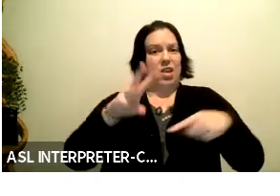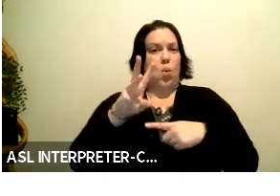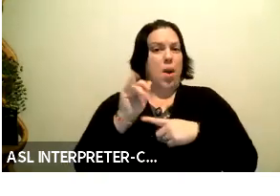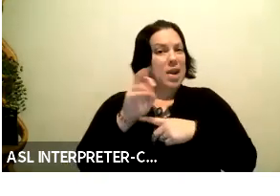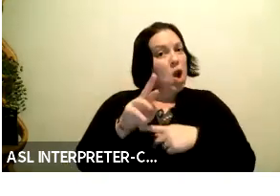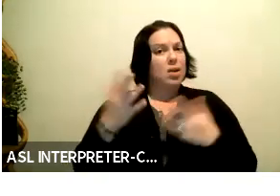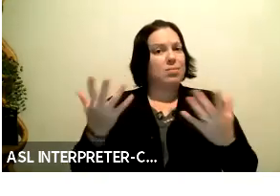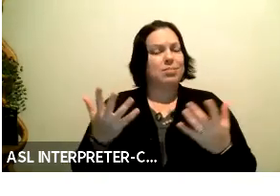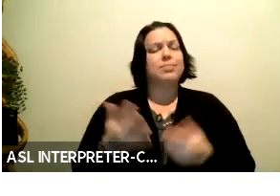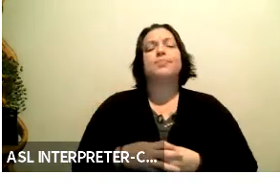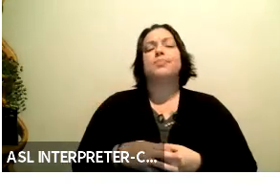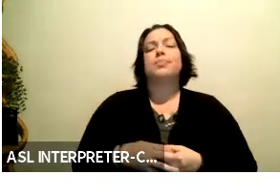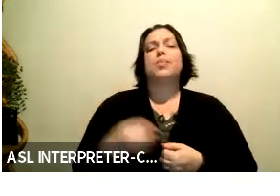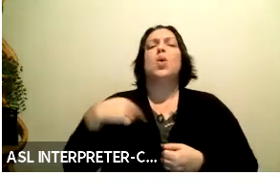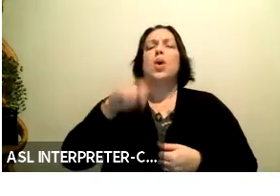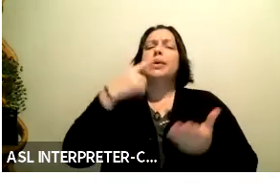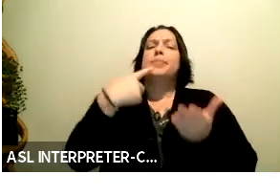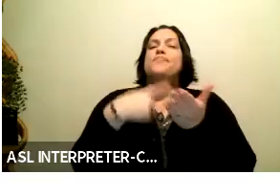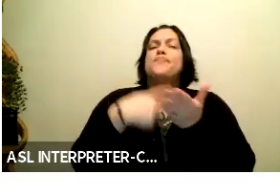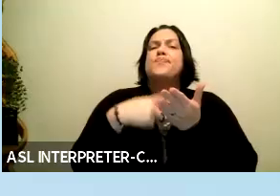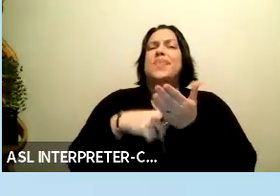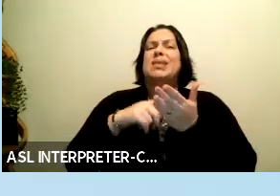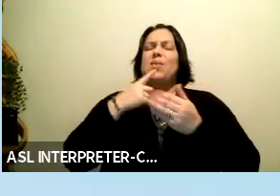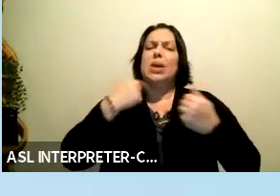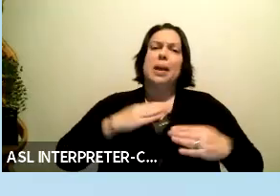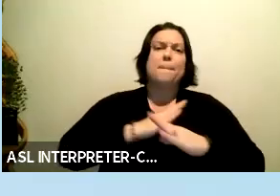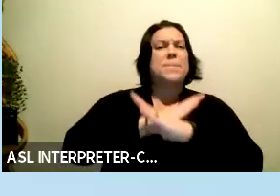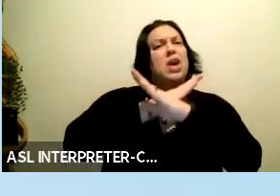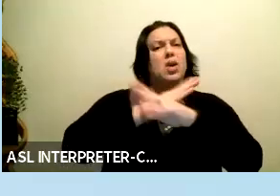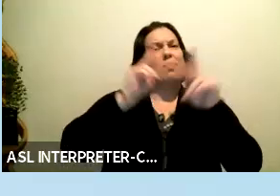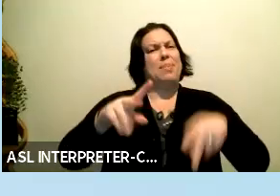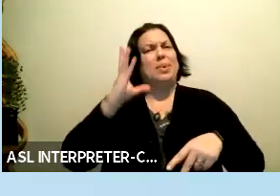about the barriers people experience to accessing what they need during disasters,